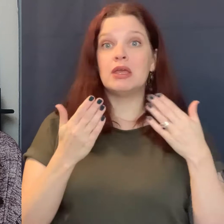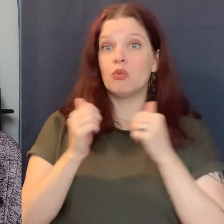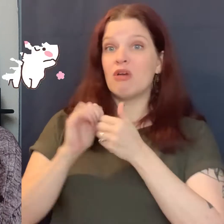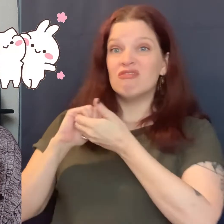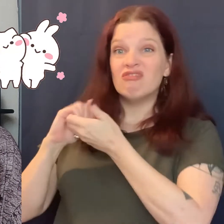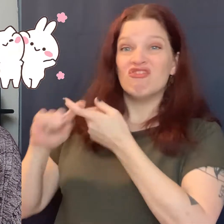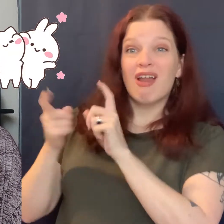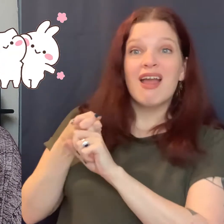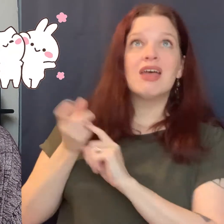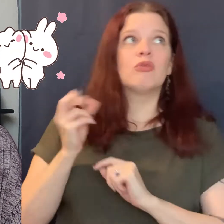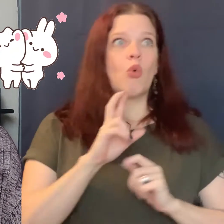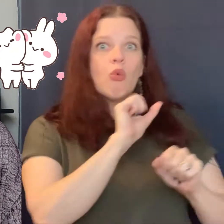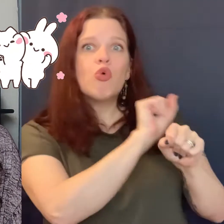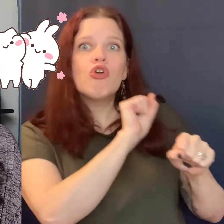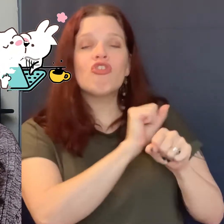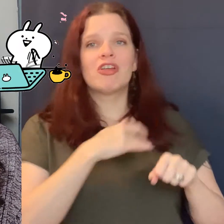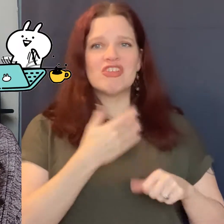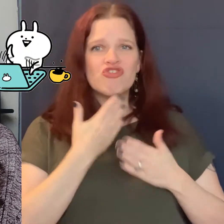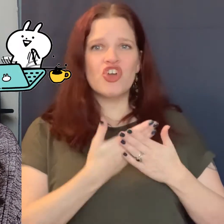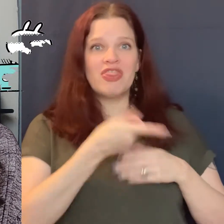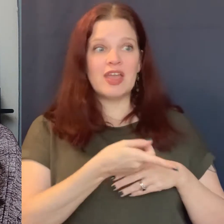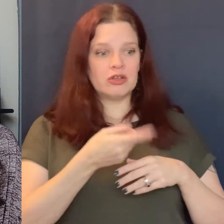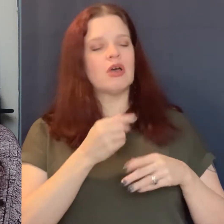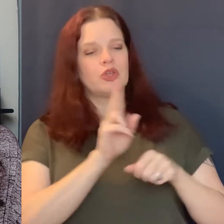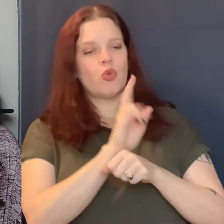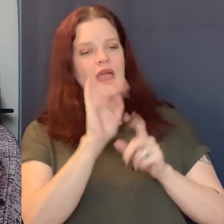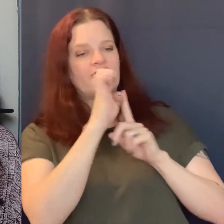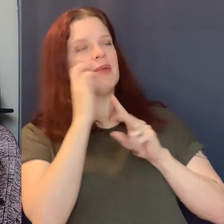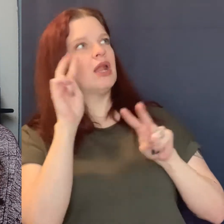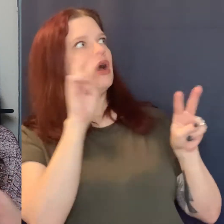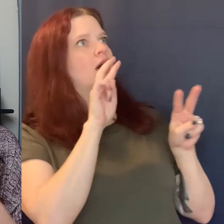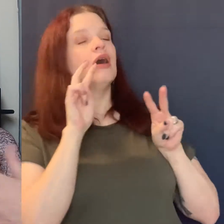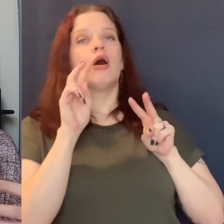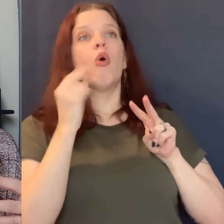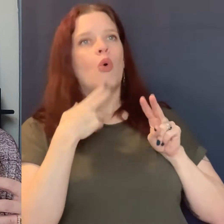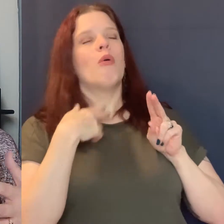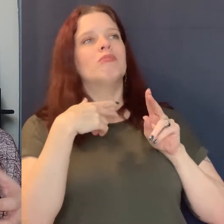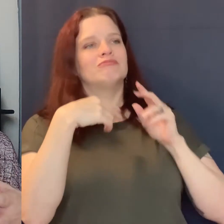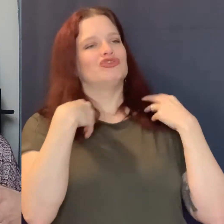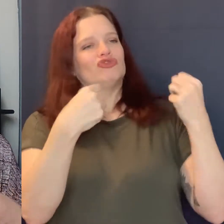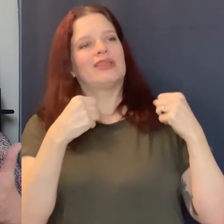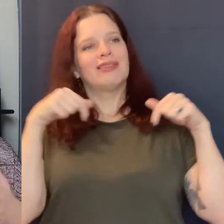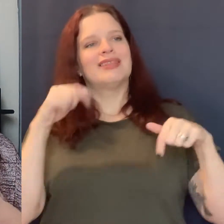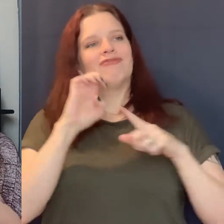Maybe it's with your best friend, or maybe you're really good at work and you want to kind of use those environments as a place to start analyzing